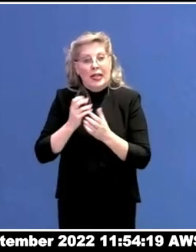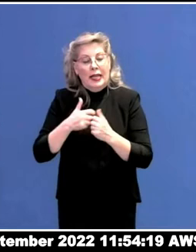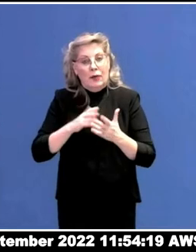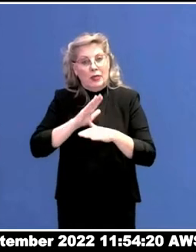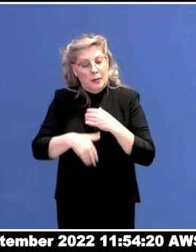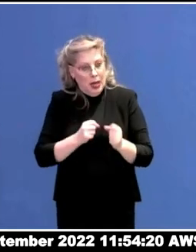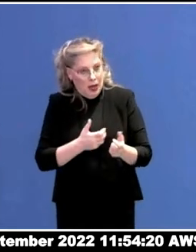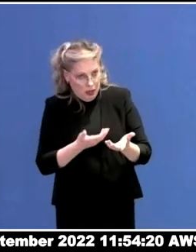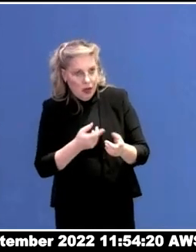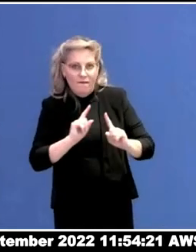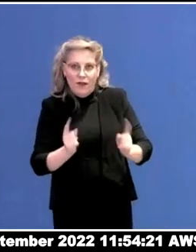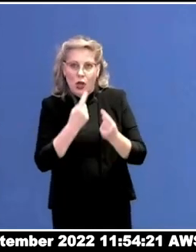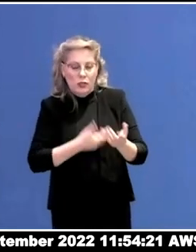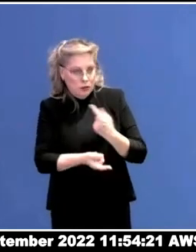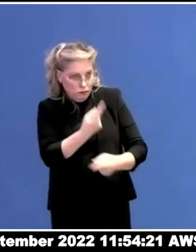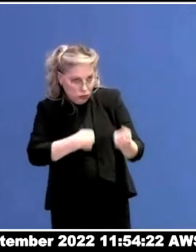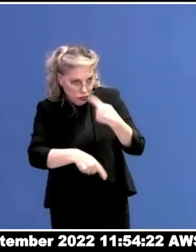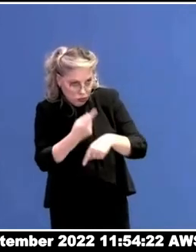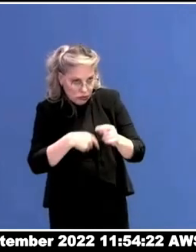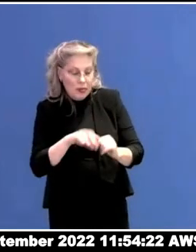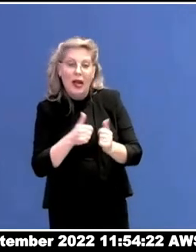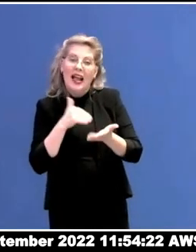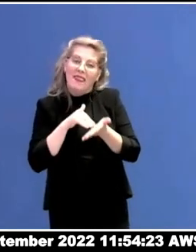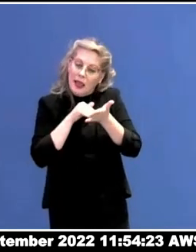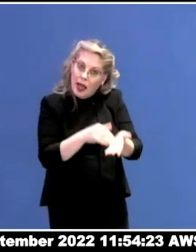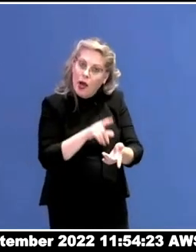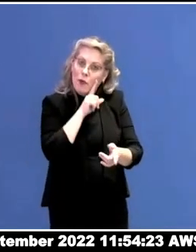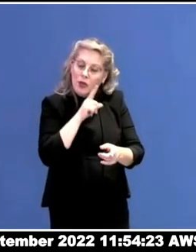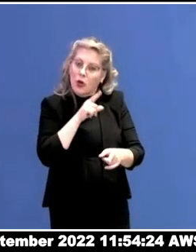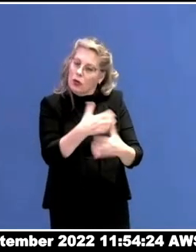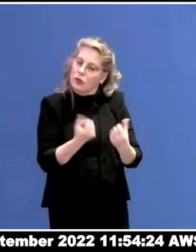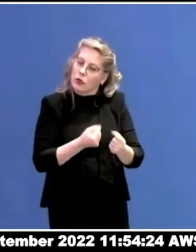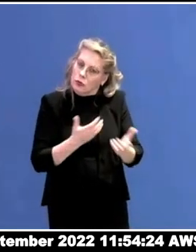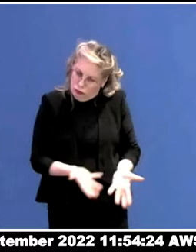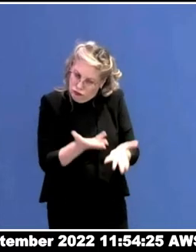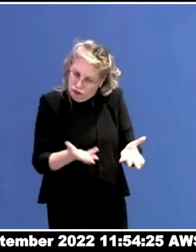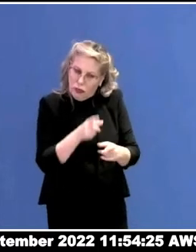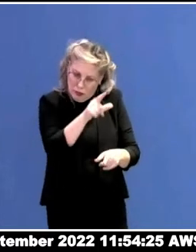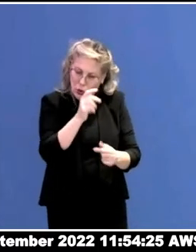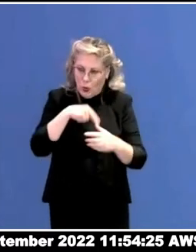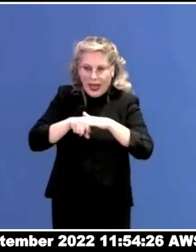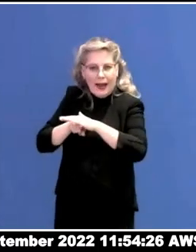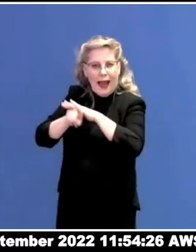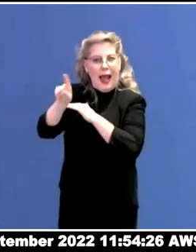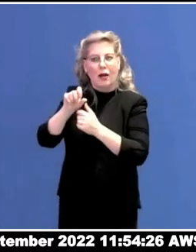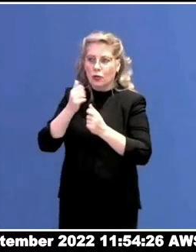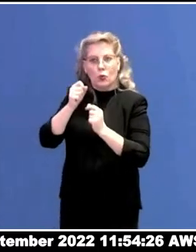hope and we gave hope in practical means, and that meant strengthening their safety plans for when they were going back into community.